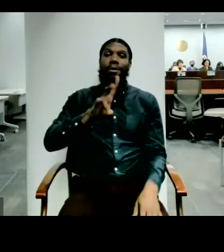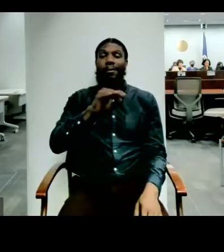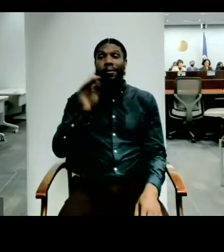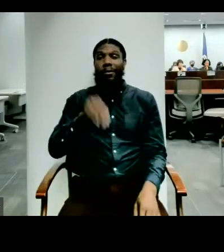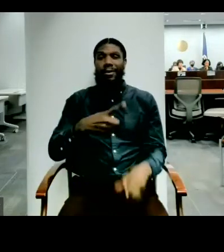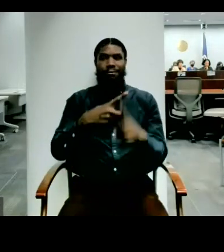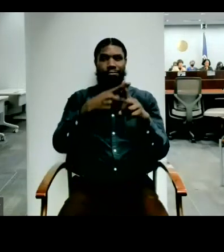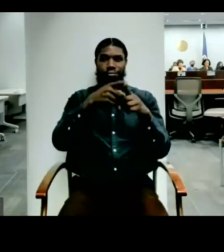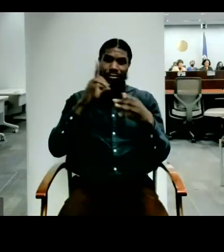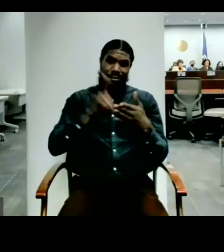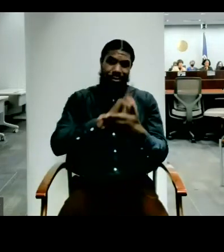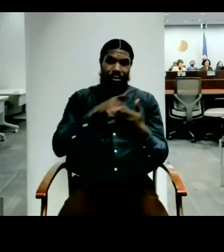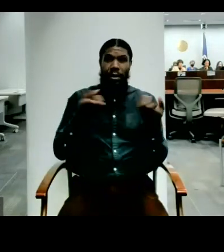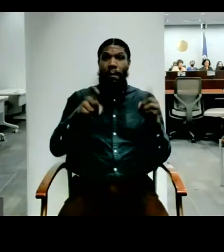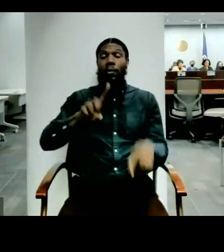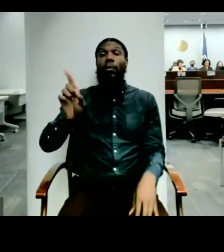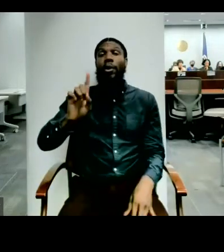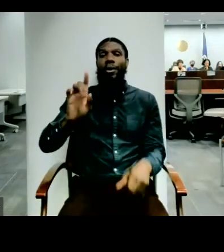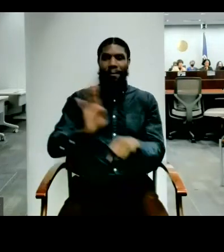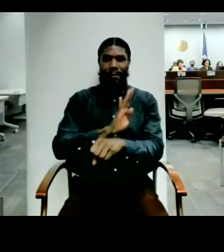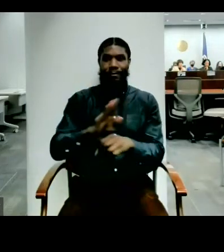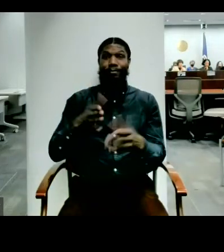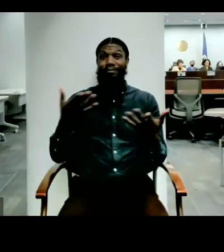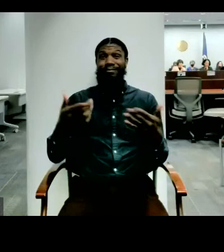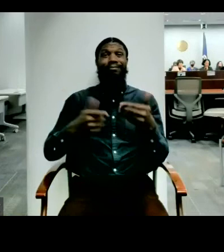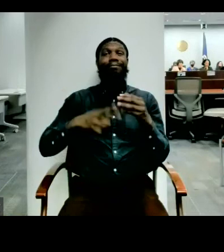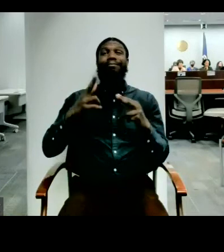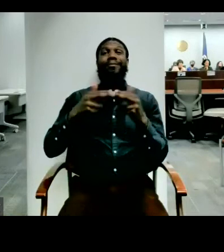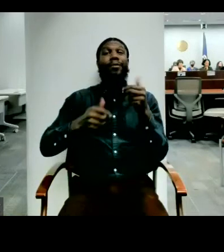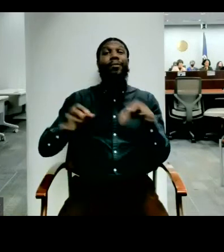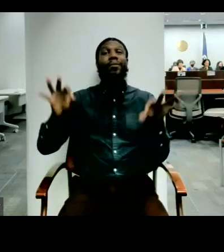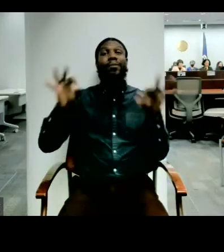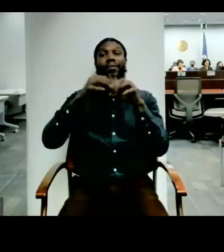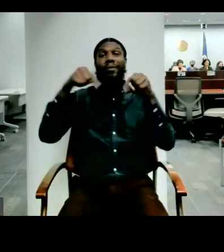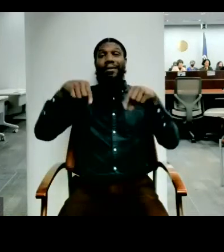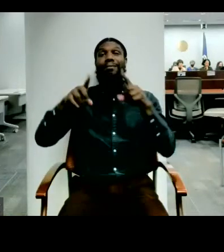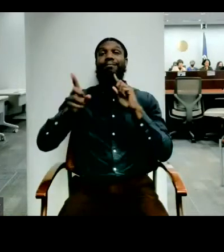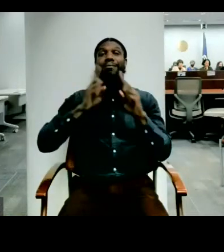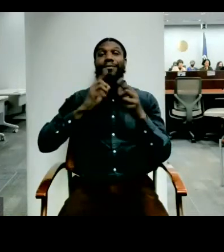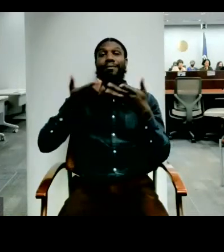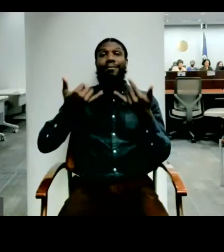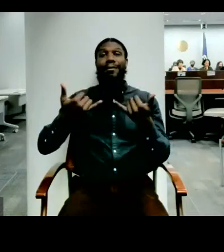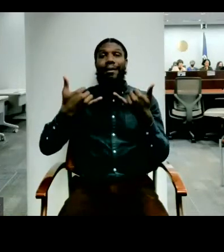And more importantly, for our conversation today, 6% involve incidents in the workplace.